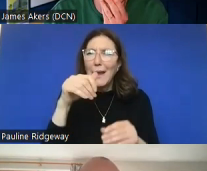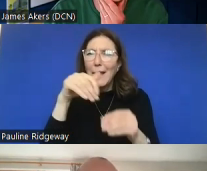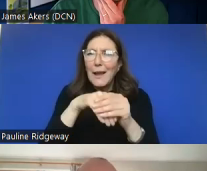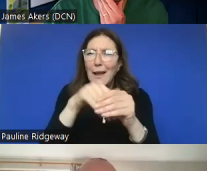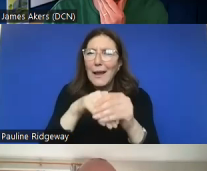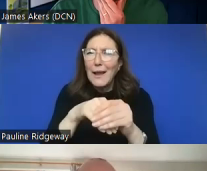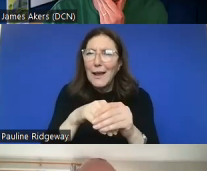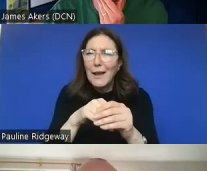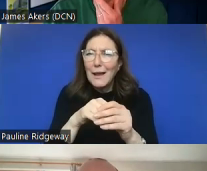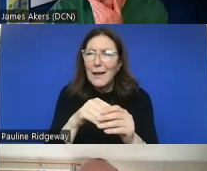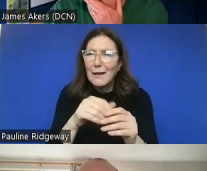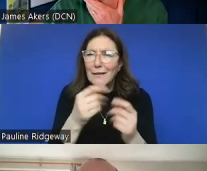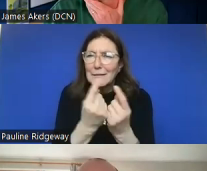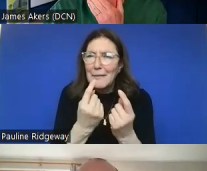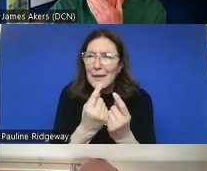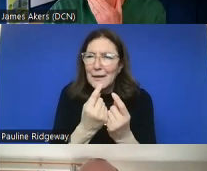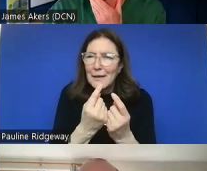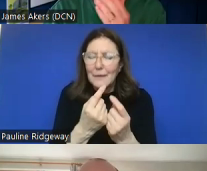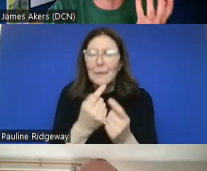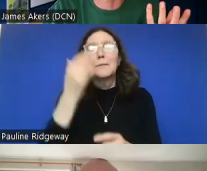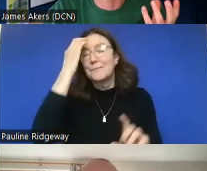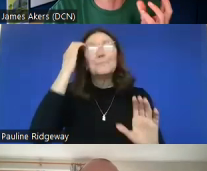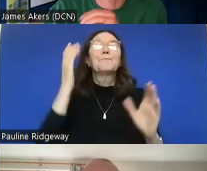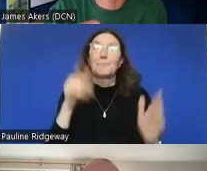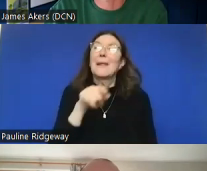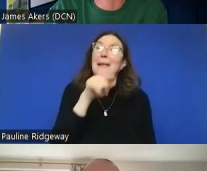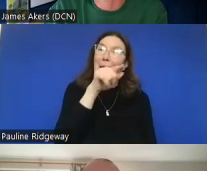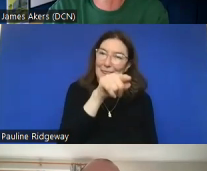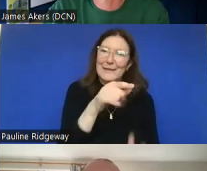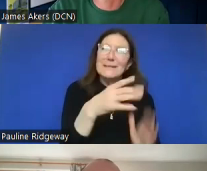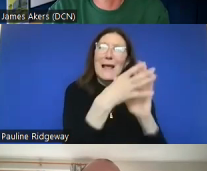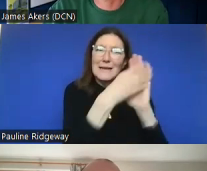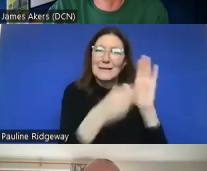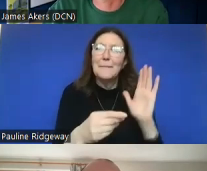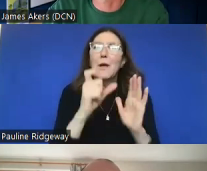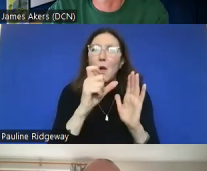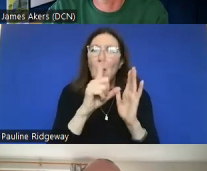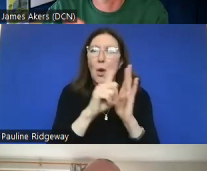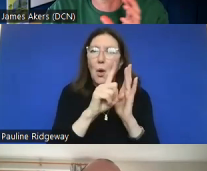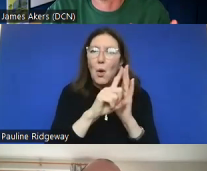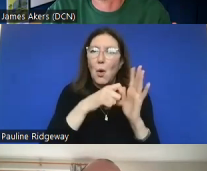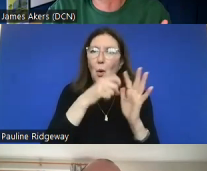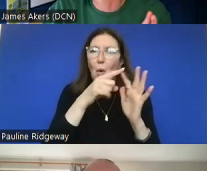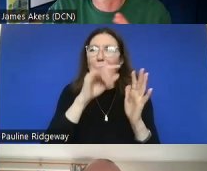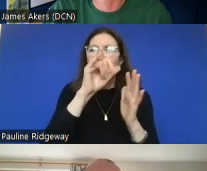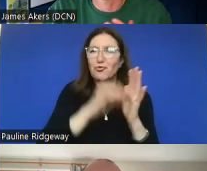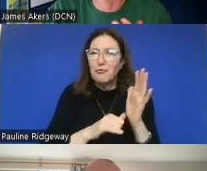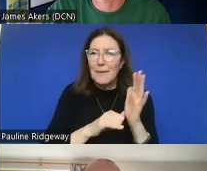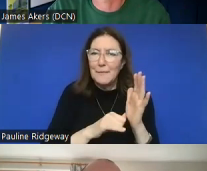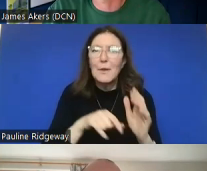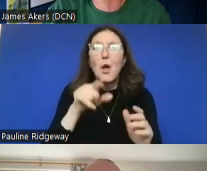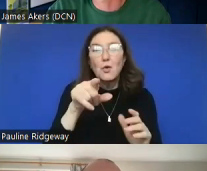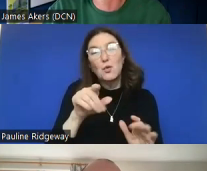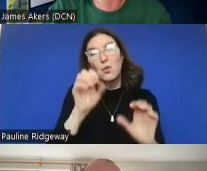There's a couple of different ones, so this is one example. It's cookie script. If you type in cookie checker or something like that into Google,